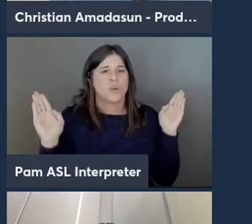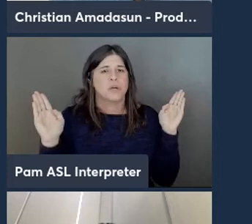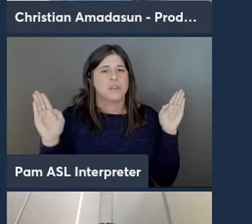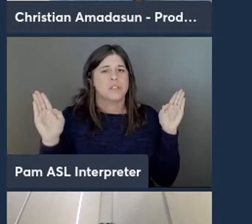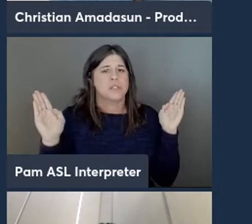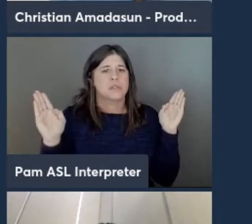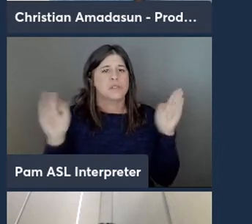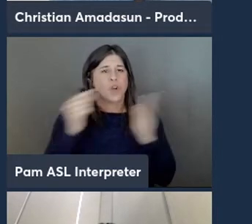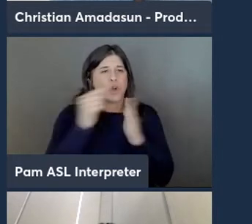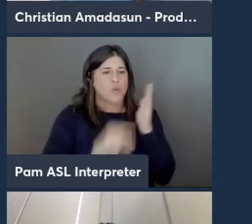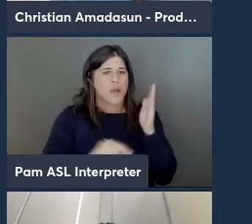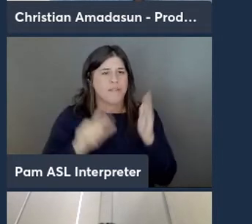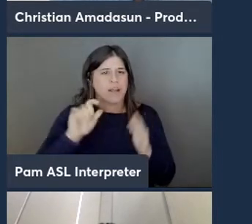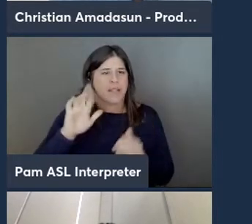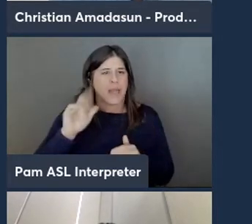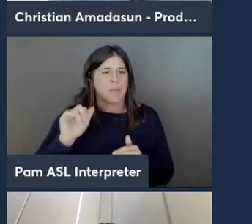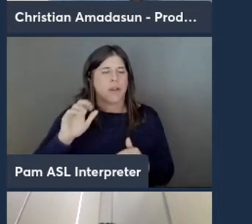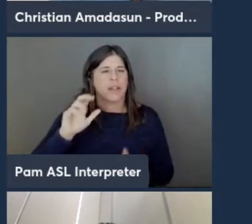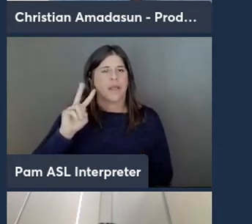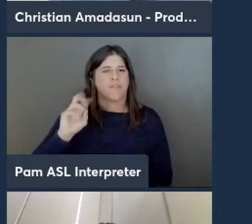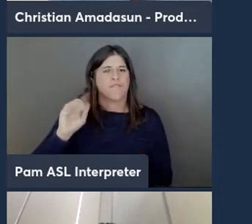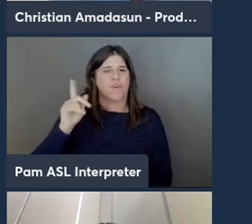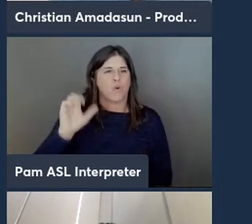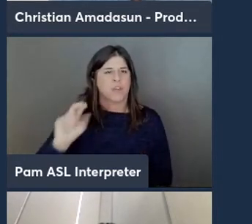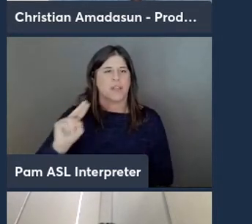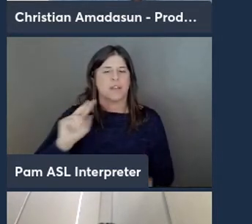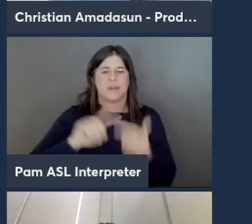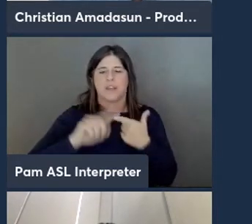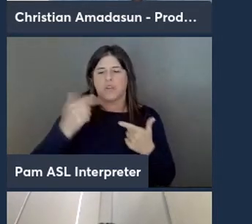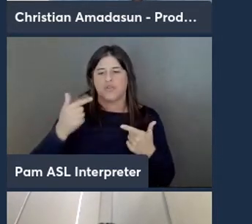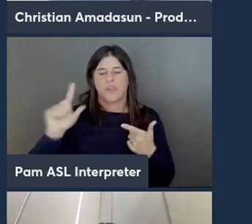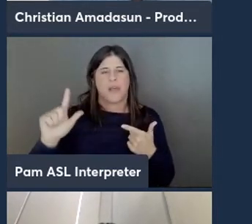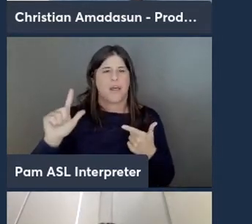like Vulkan and GL that they do support